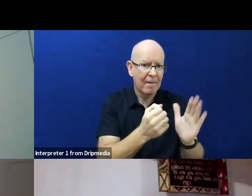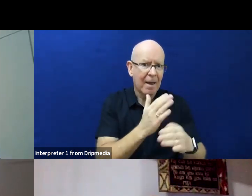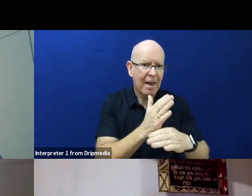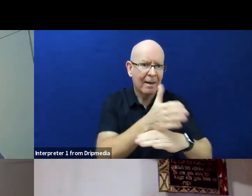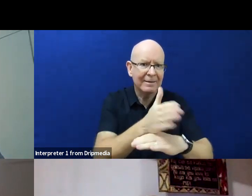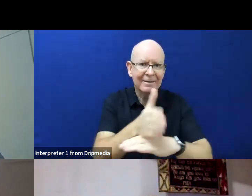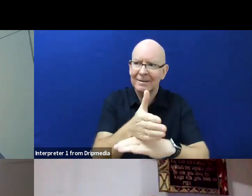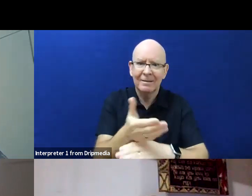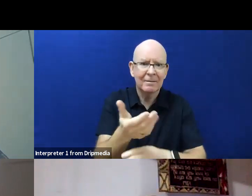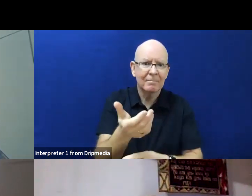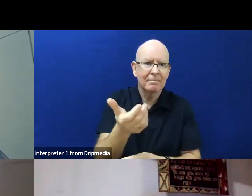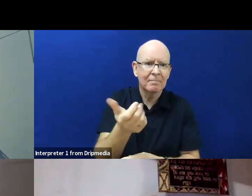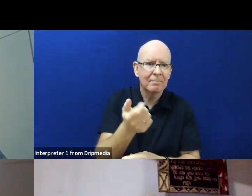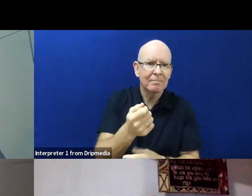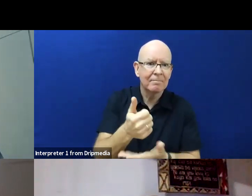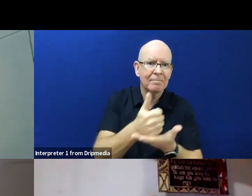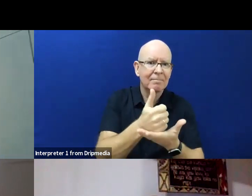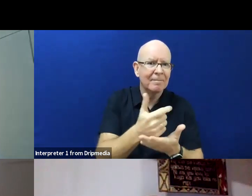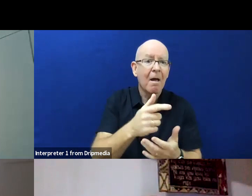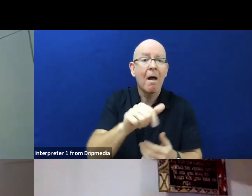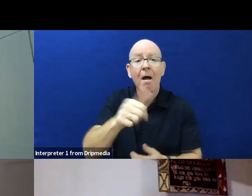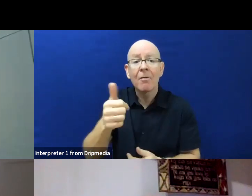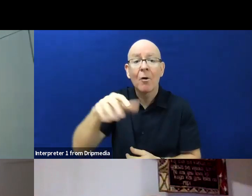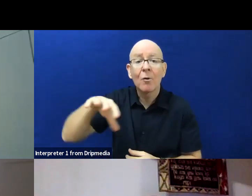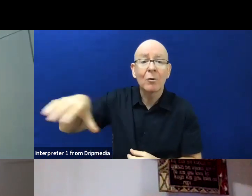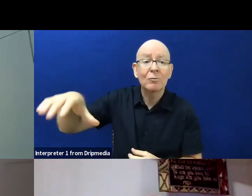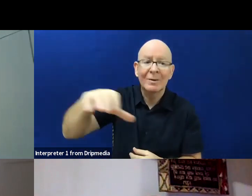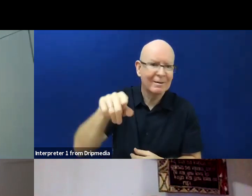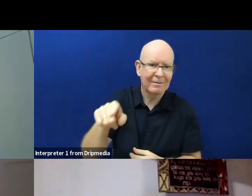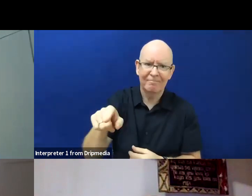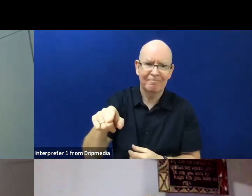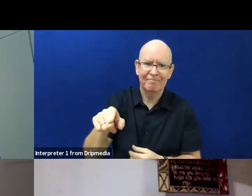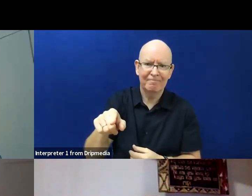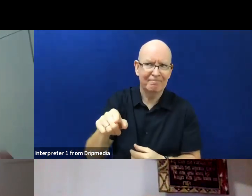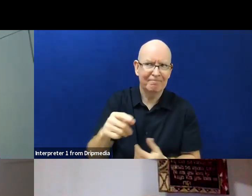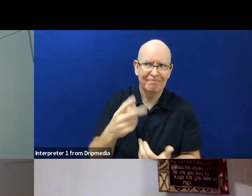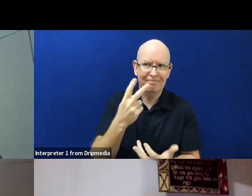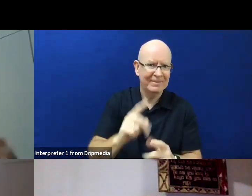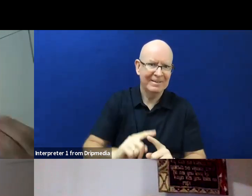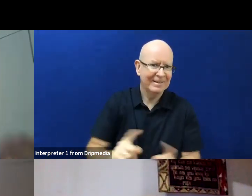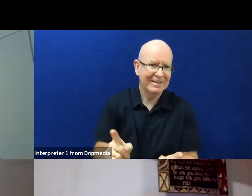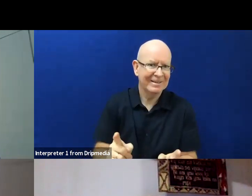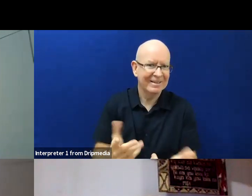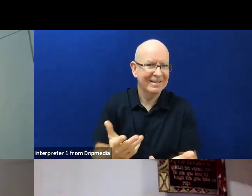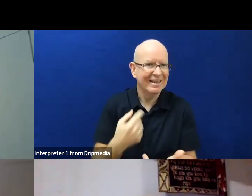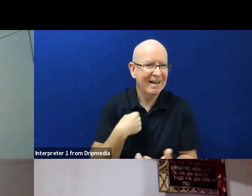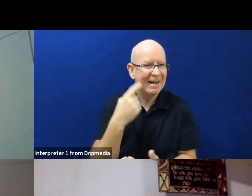but avoiding the everything or nothing package because this leave people in the missing people,